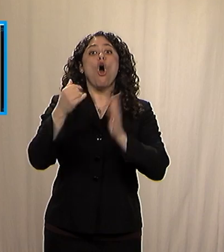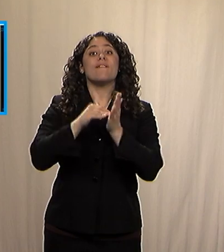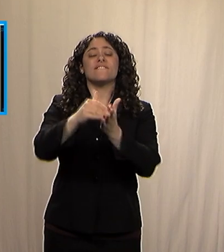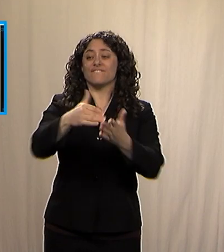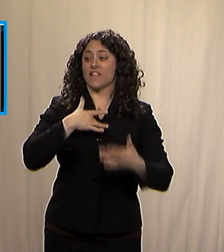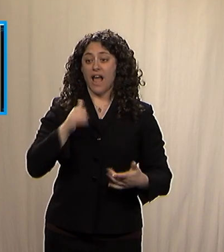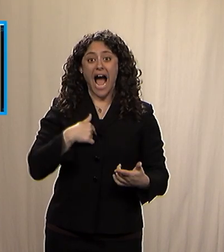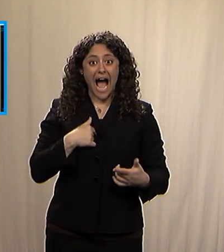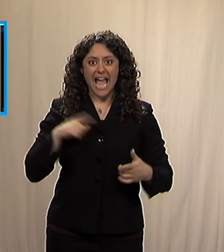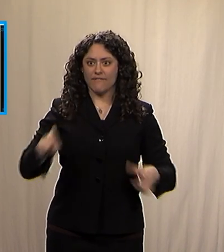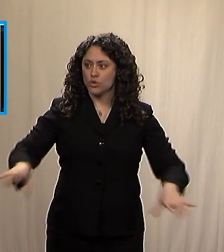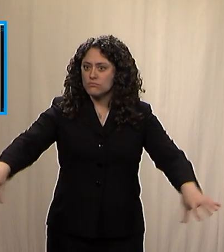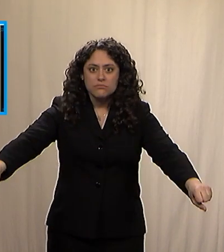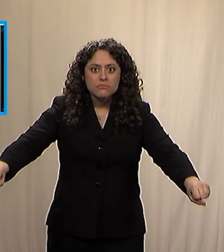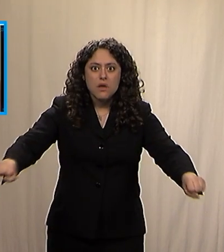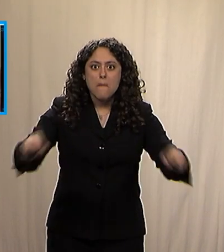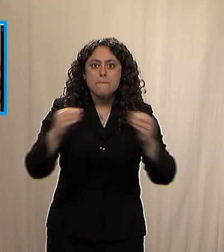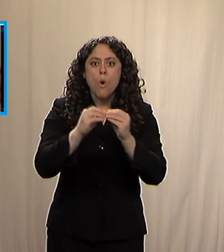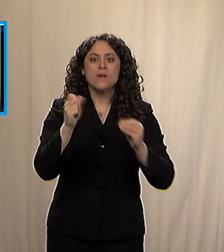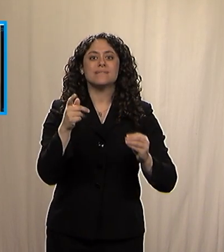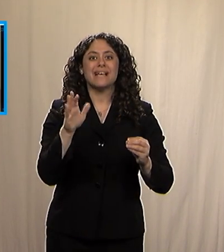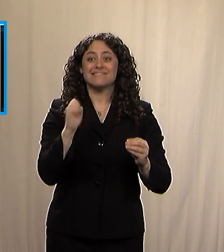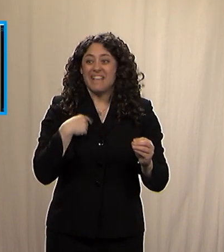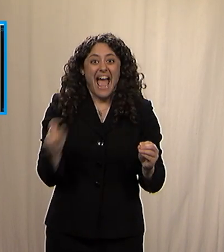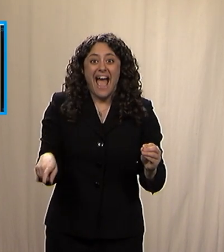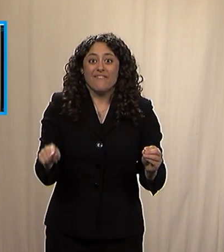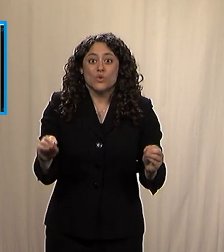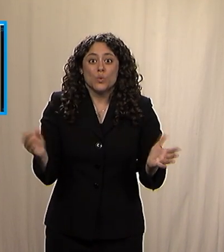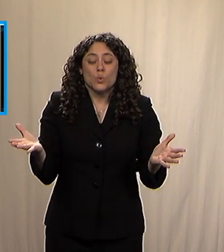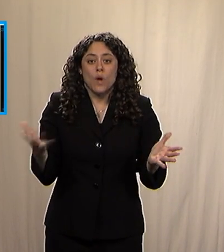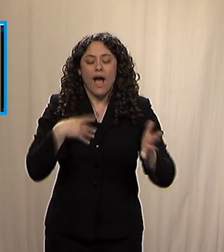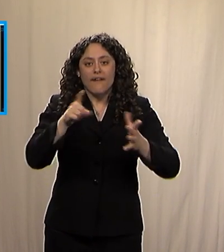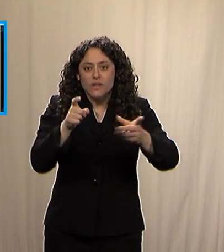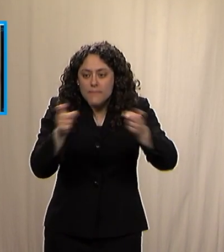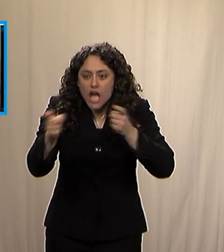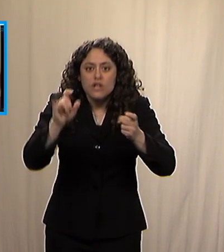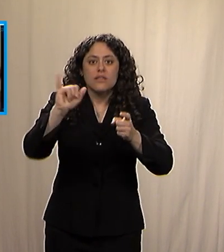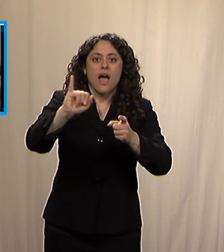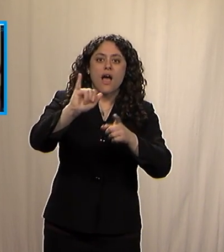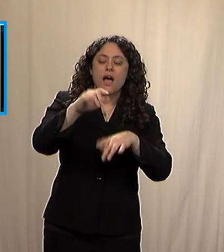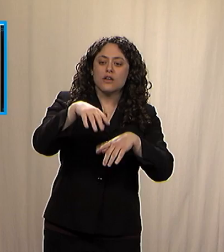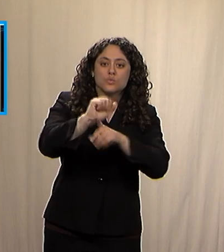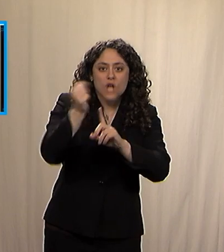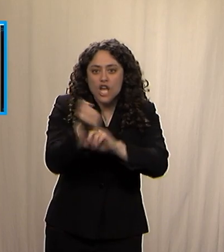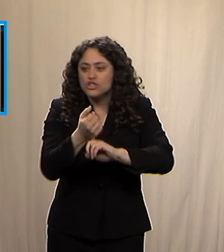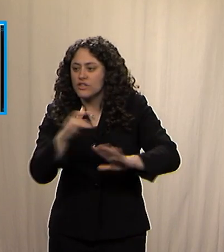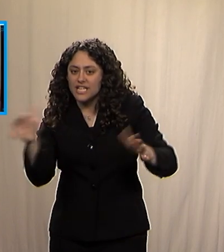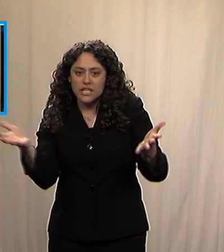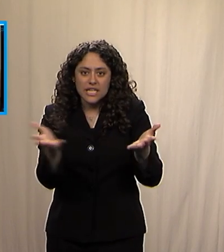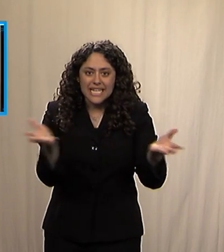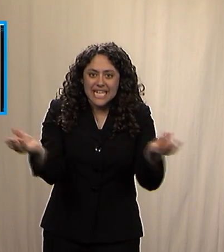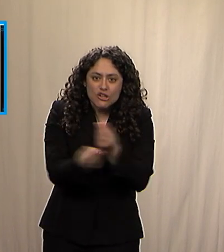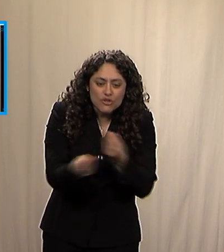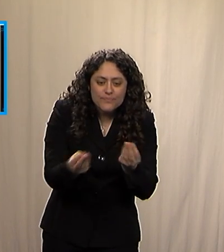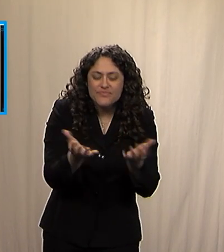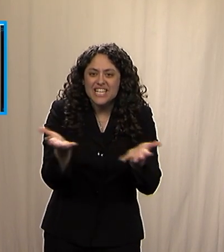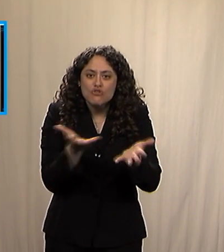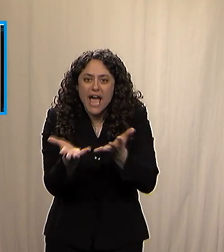Because I have to manage the interaction more, there's a variety of factors going on. There are other times when I feel very small